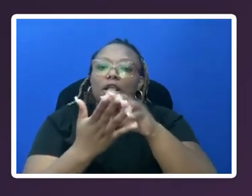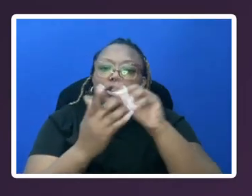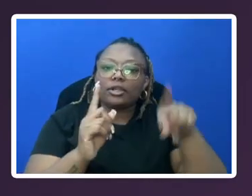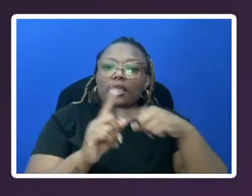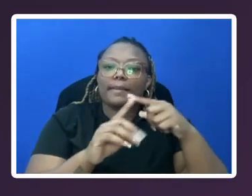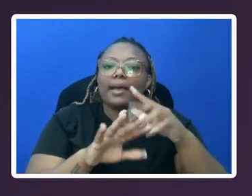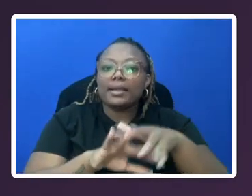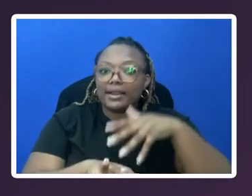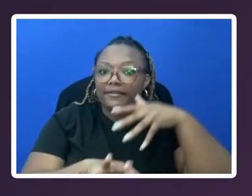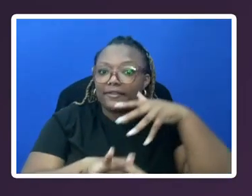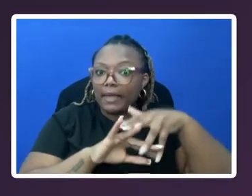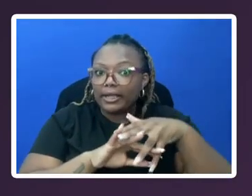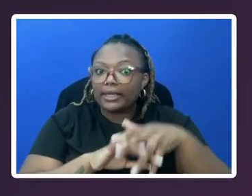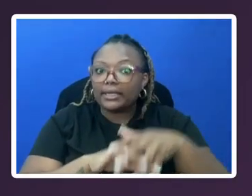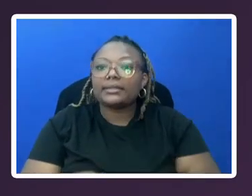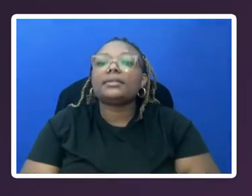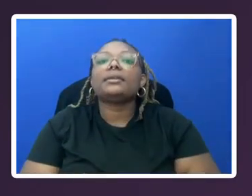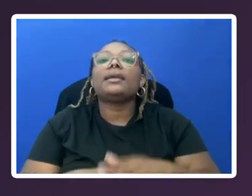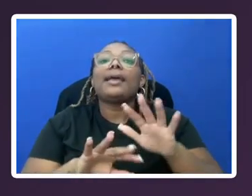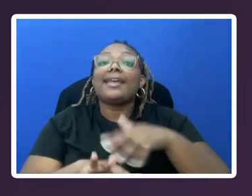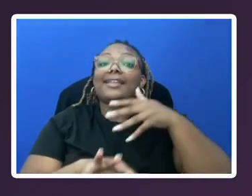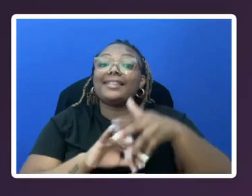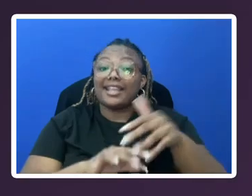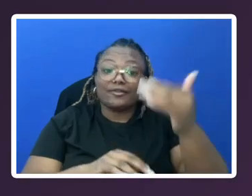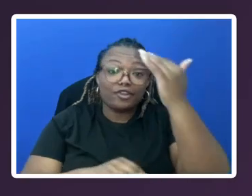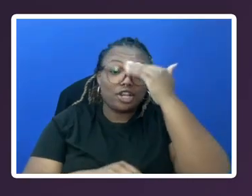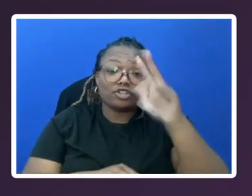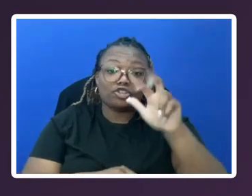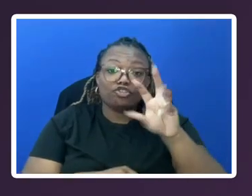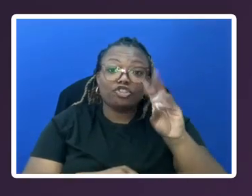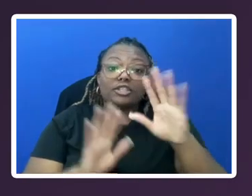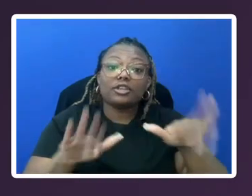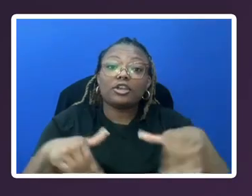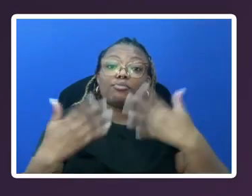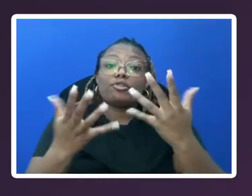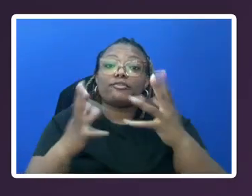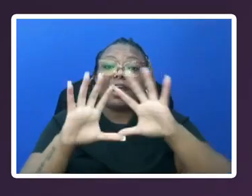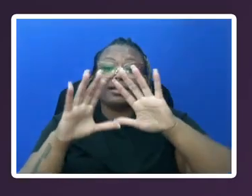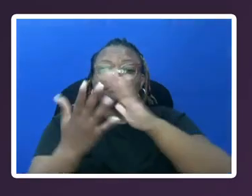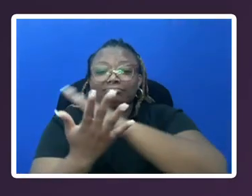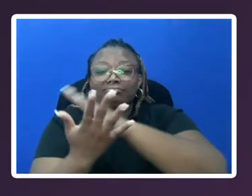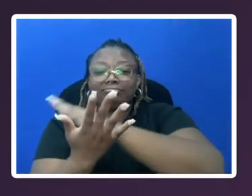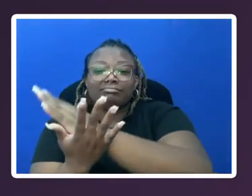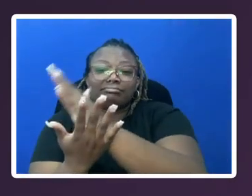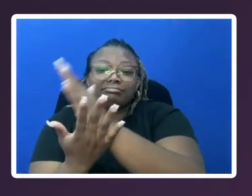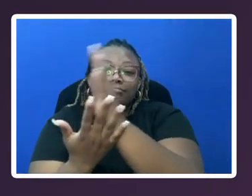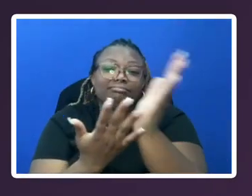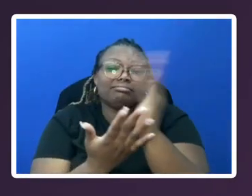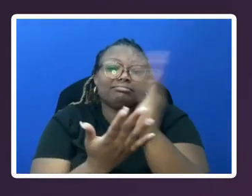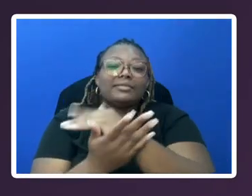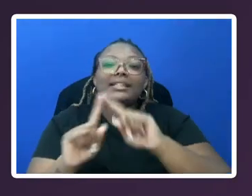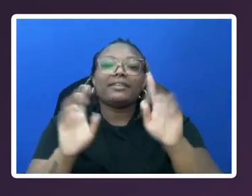Native Knowledge 360 provides a whole host of excellent educational resources and professional